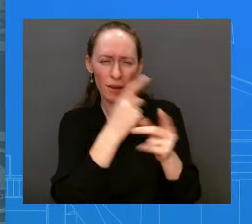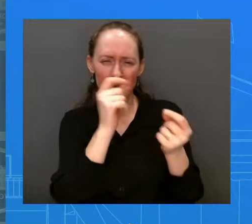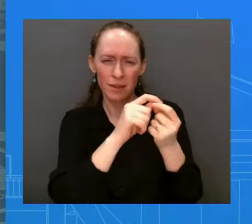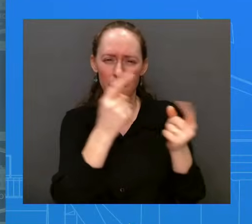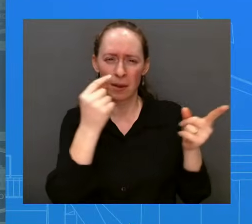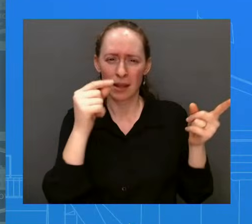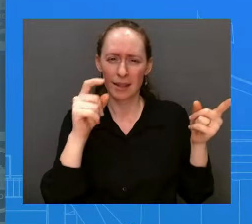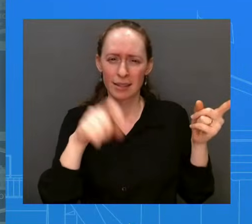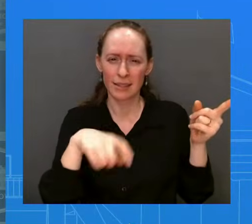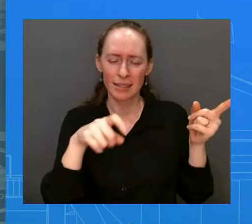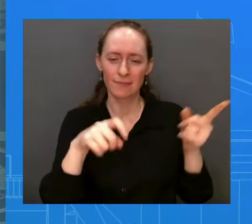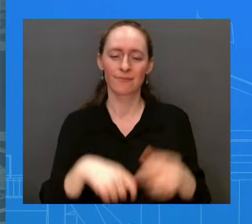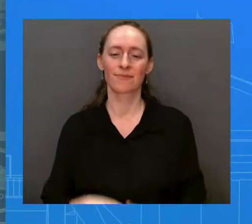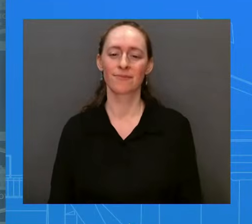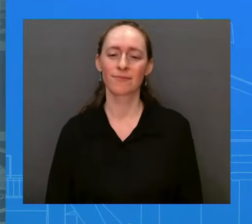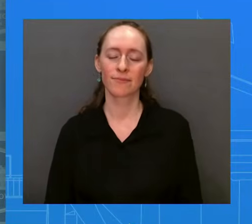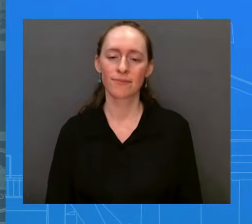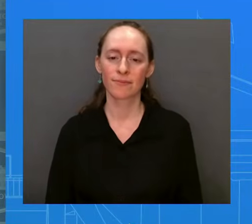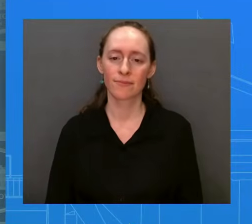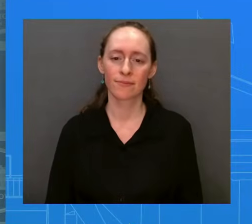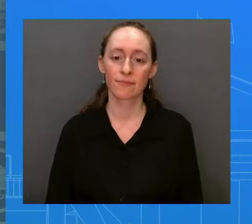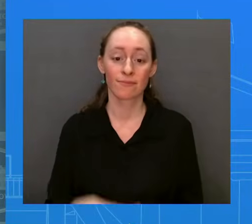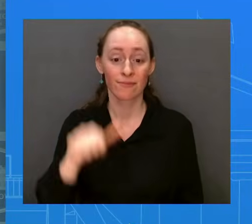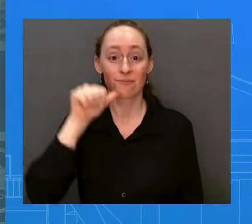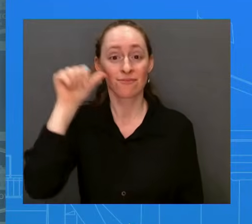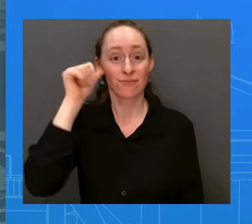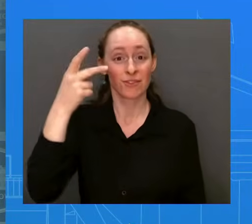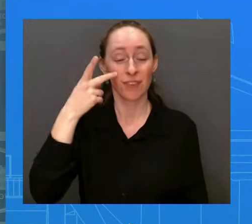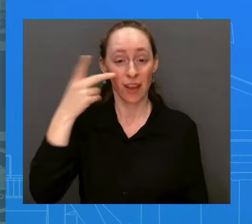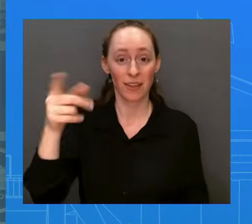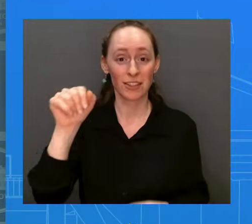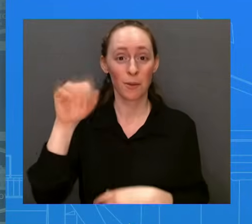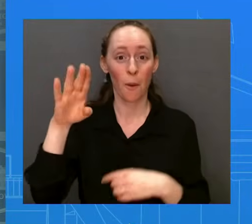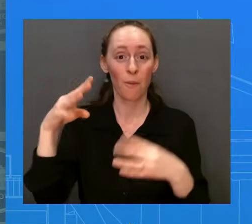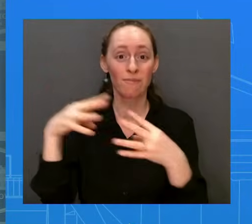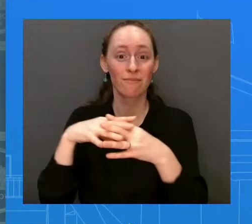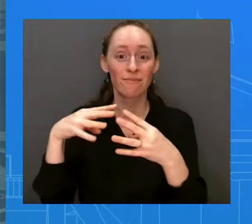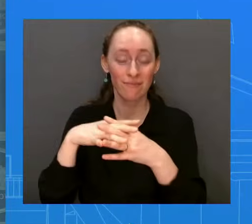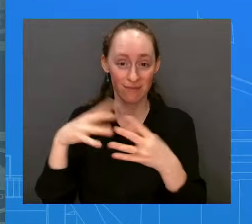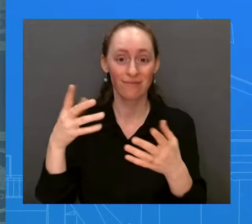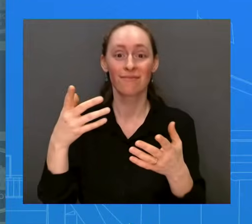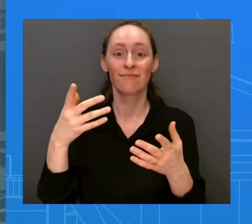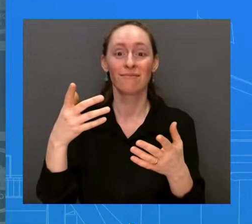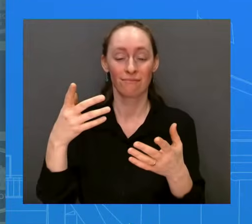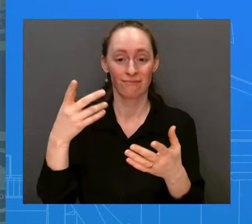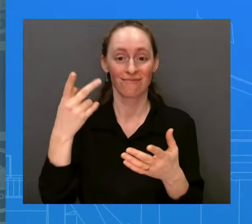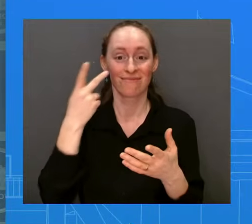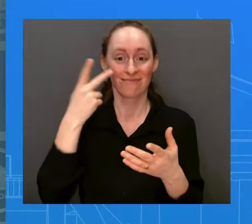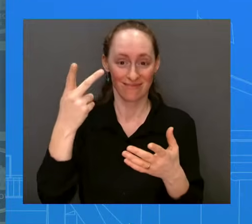to donate to earthquake relief efforts. And I want to point out some resources just for that.